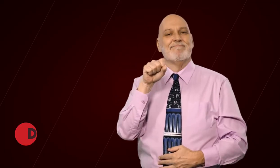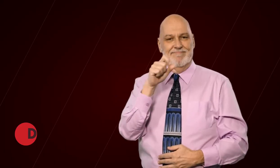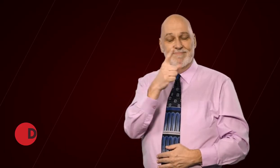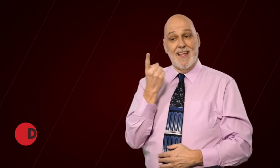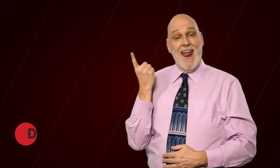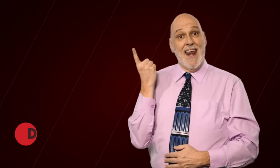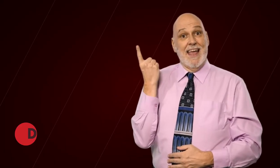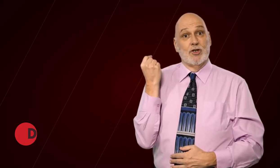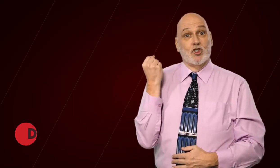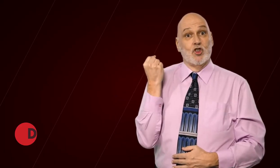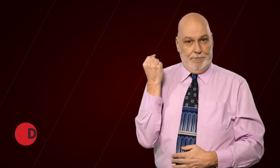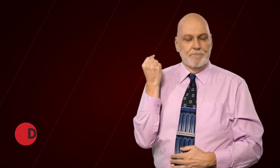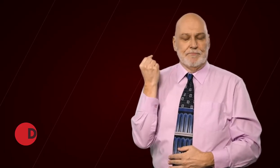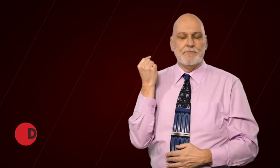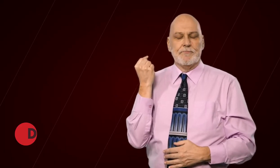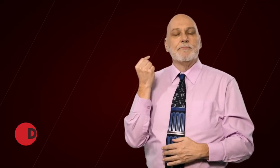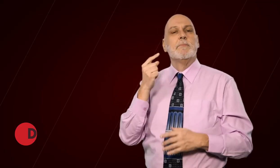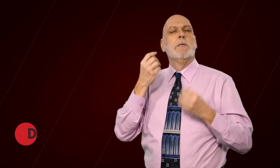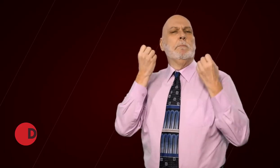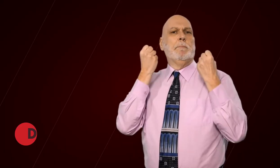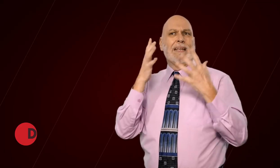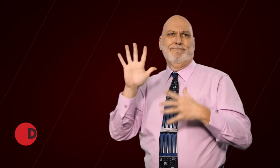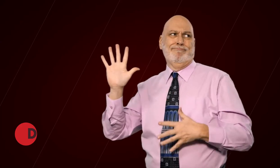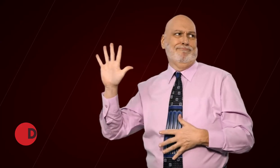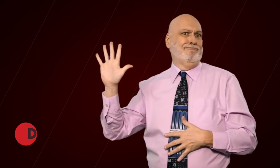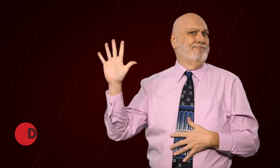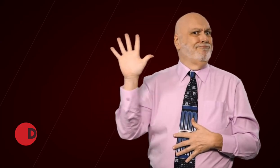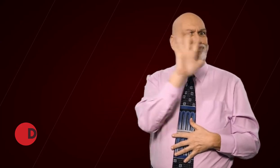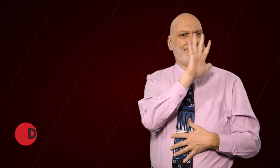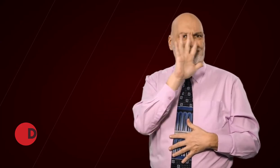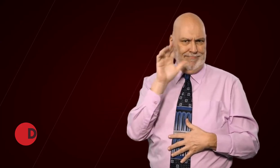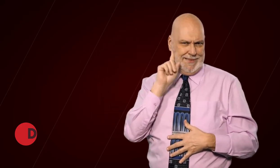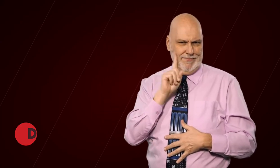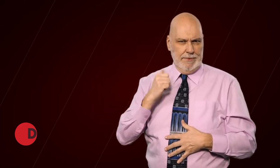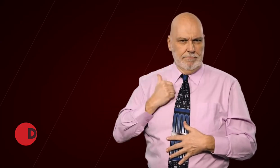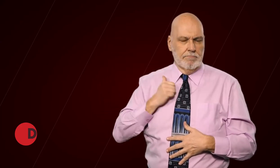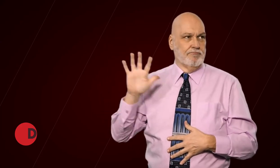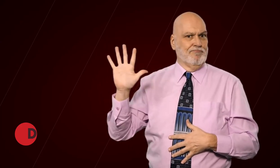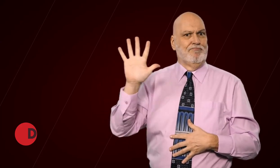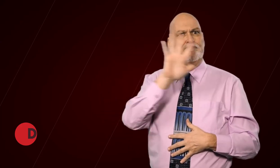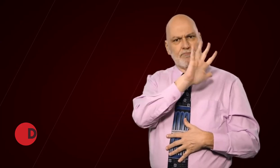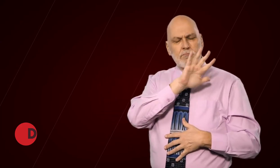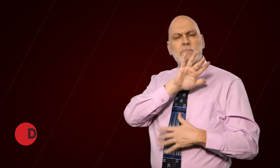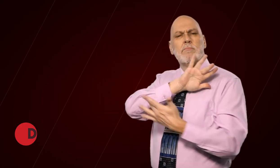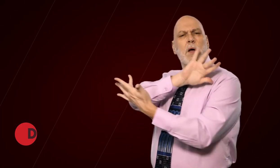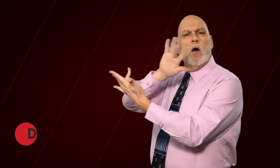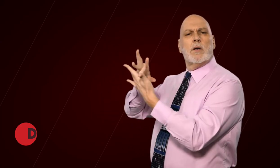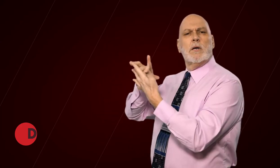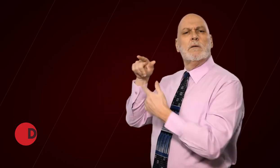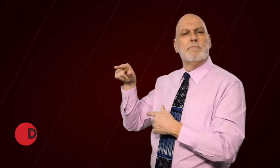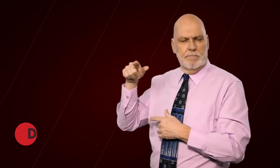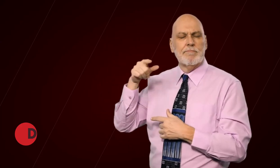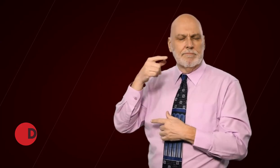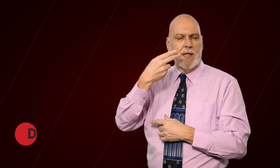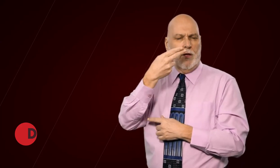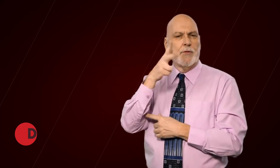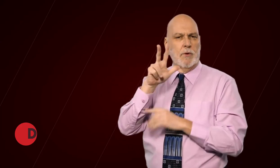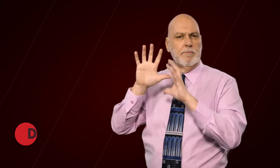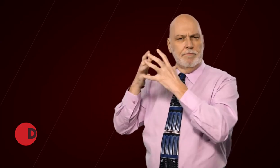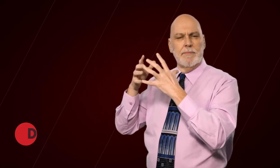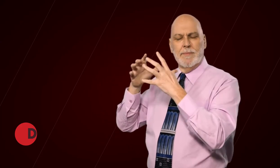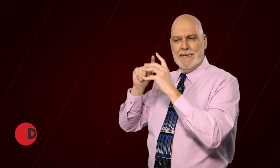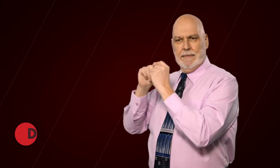[Anselmo]: Last year Deaf Canadians contacted team members